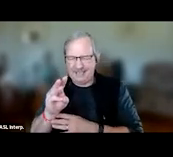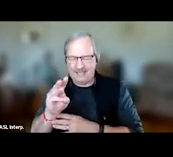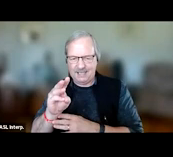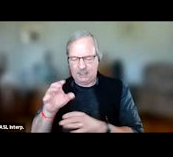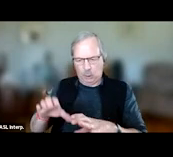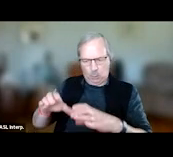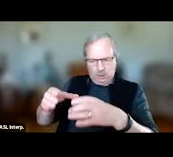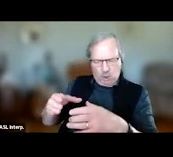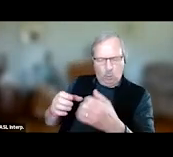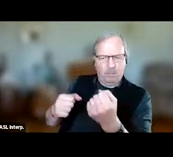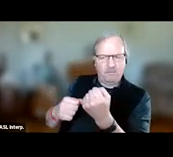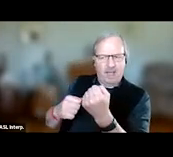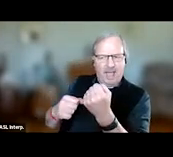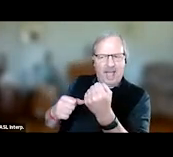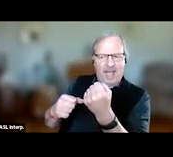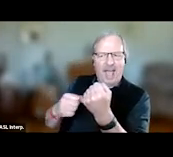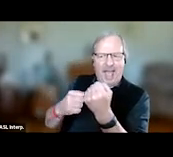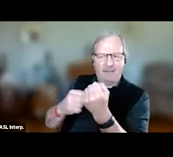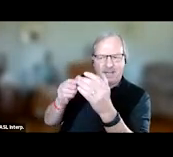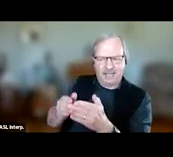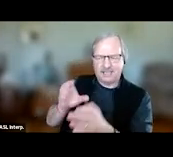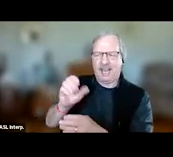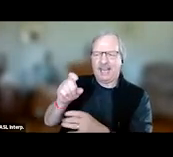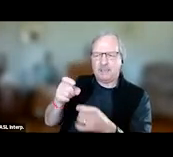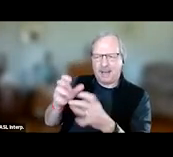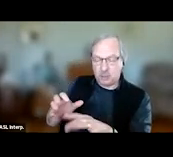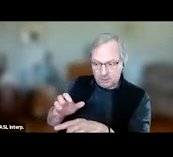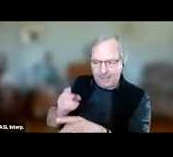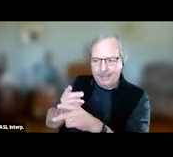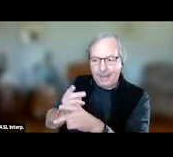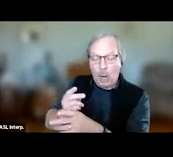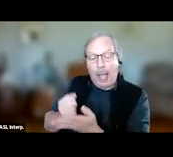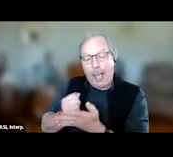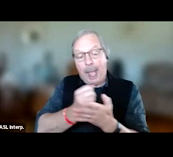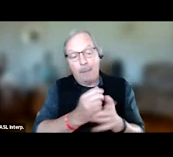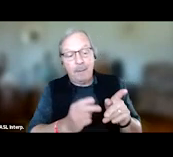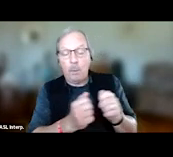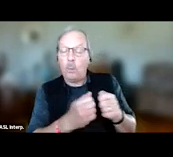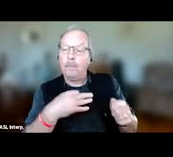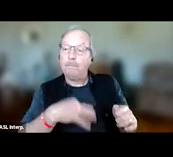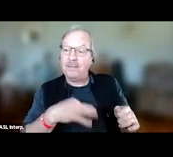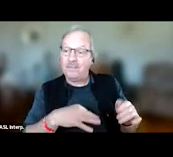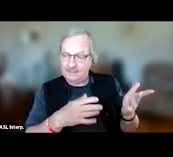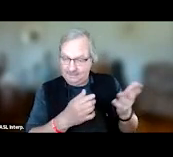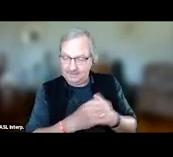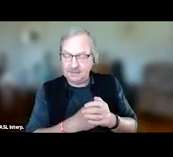and case managers and people who cared about helping people with benefits that met pretty regularly